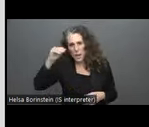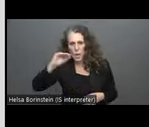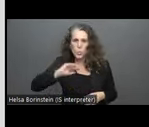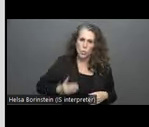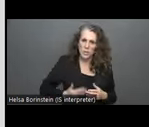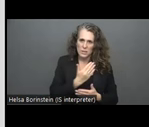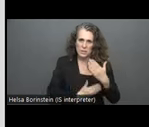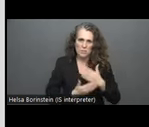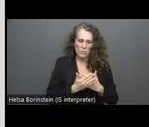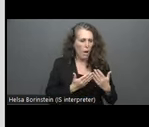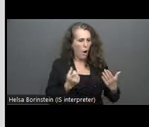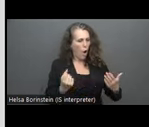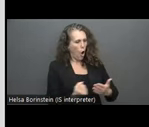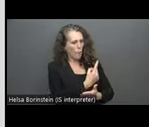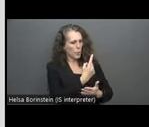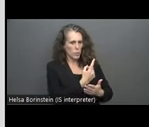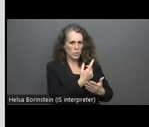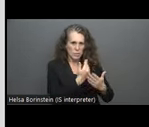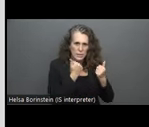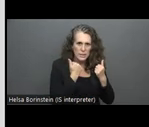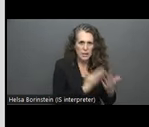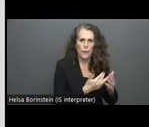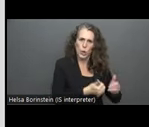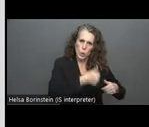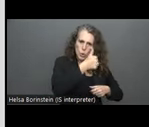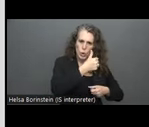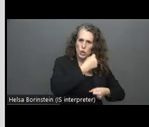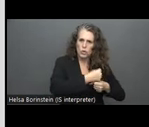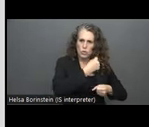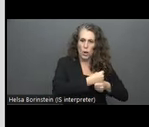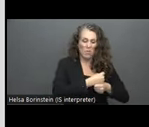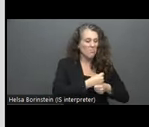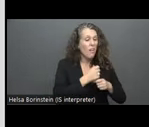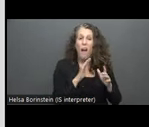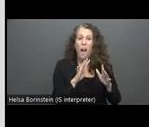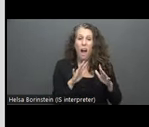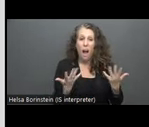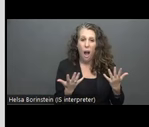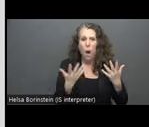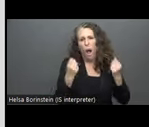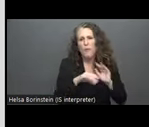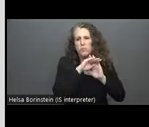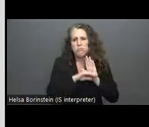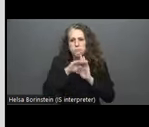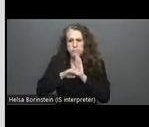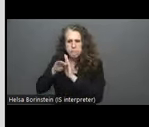would you prefer to keep them out of your mouth you soon Okay, fair enough.